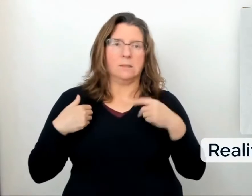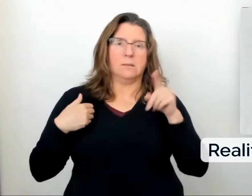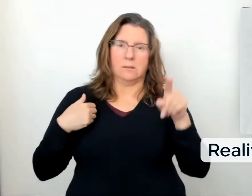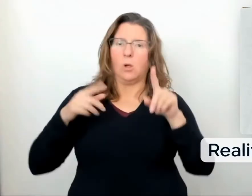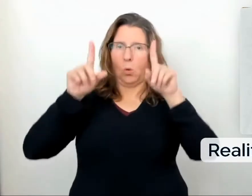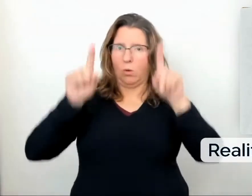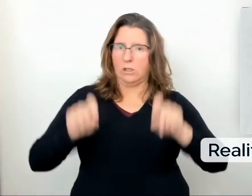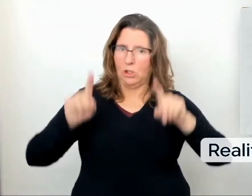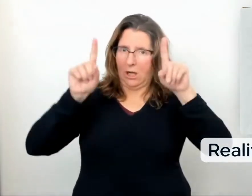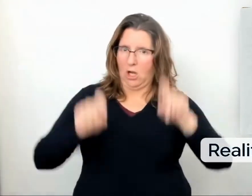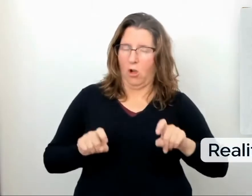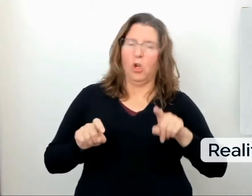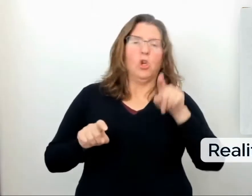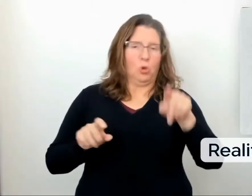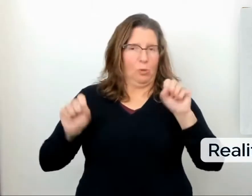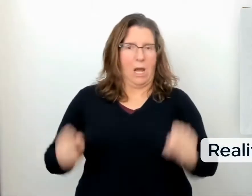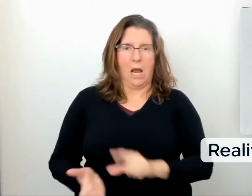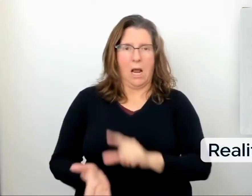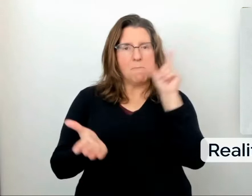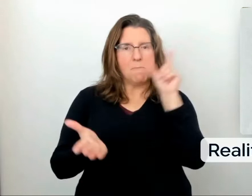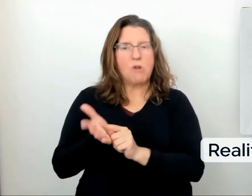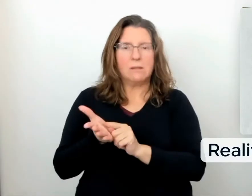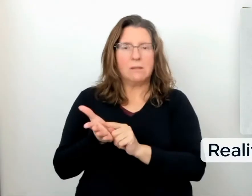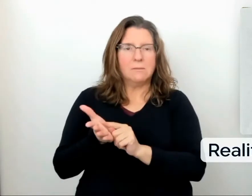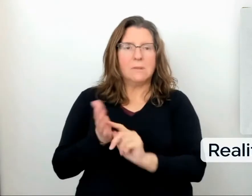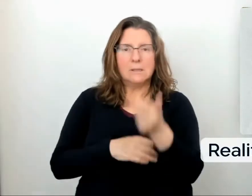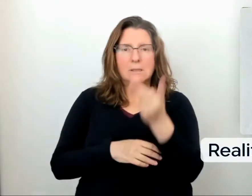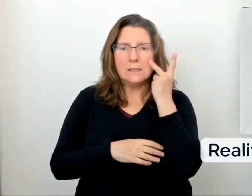We have this questionnaire on eClass. You can print it off, and do it for yourself.